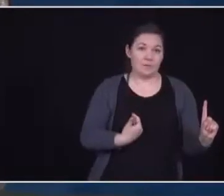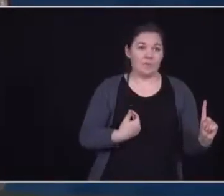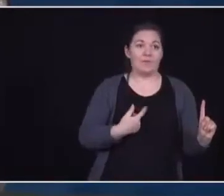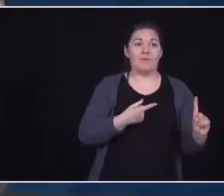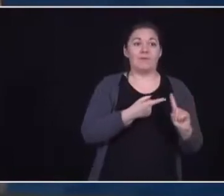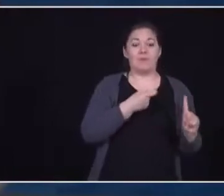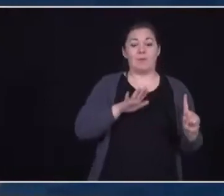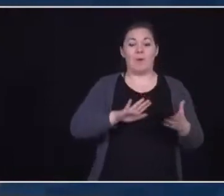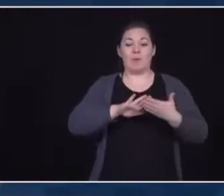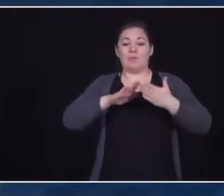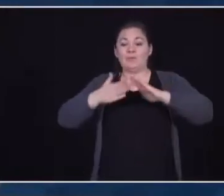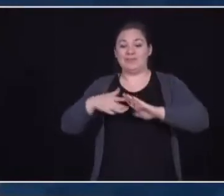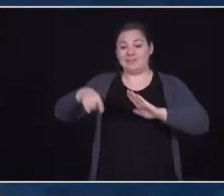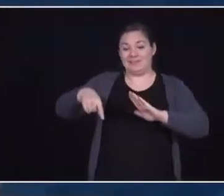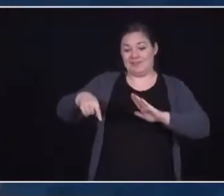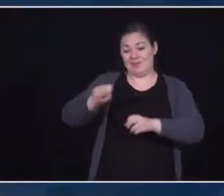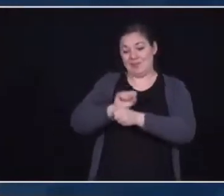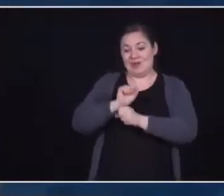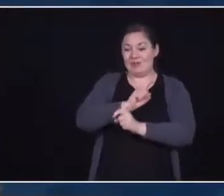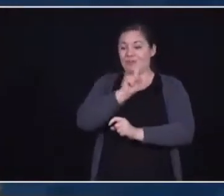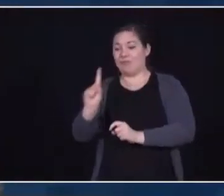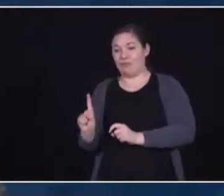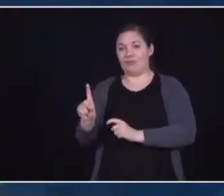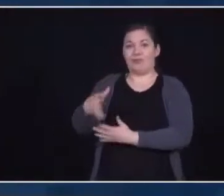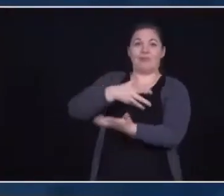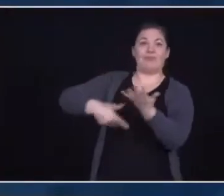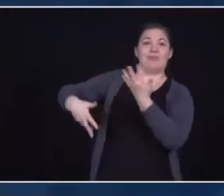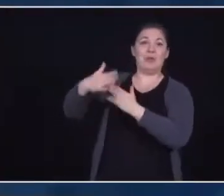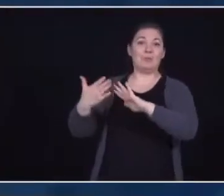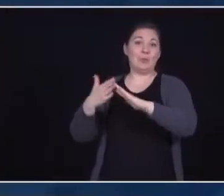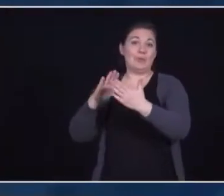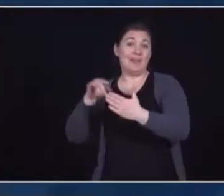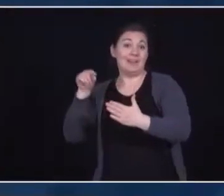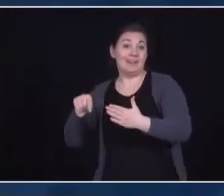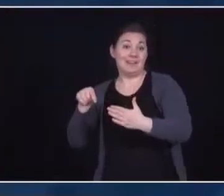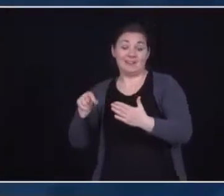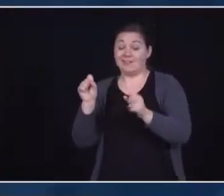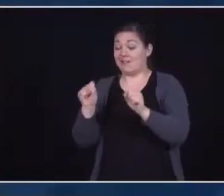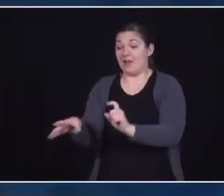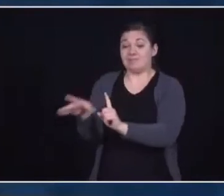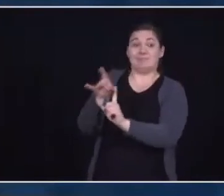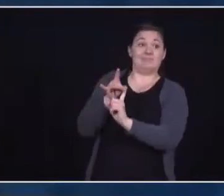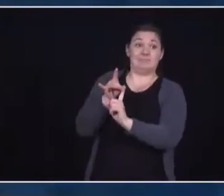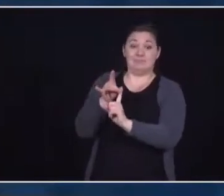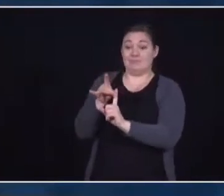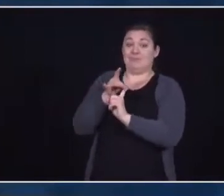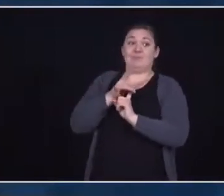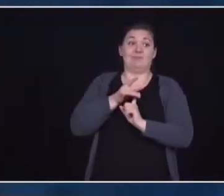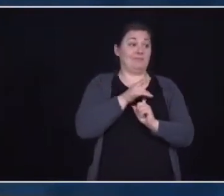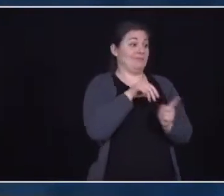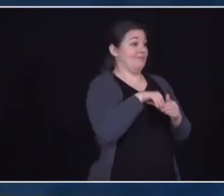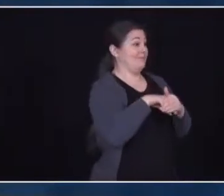to their own faults but because they are people who live in the community with a lot of transmission, they can